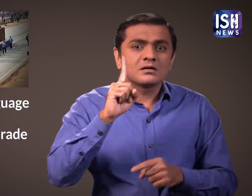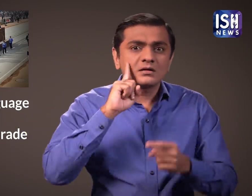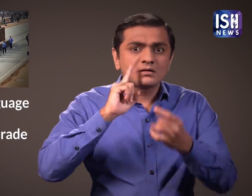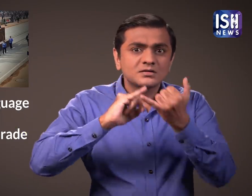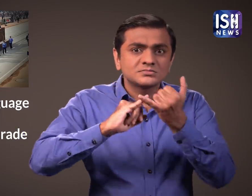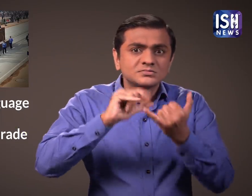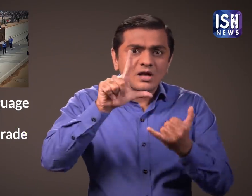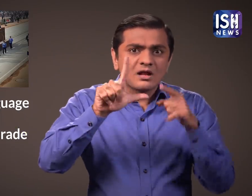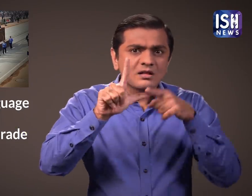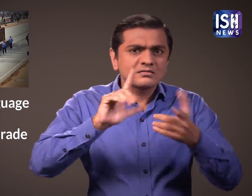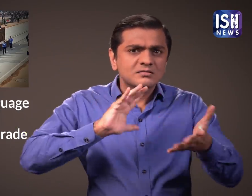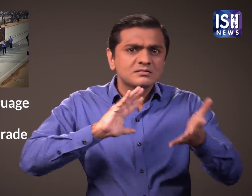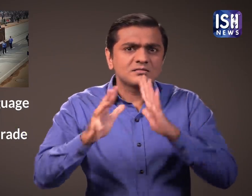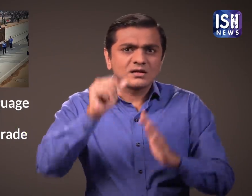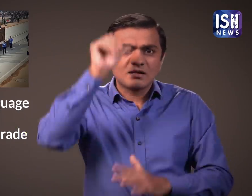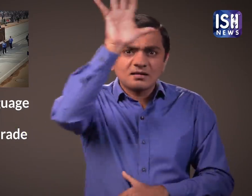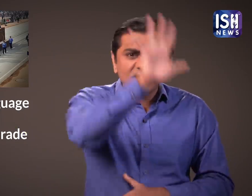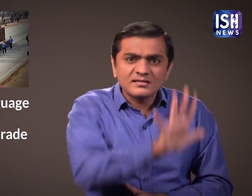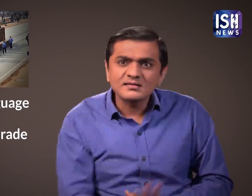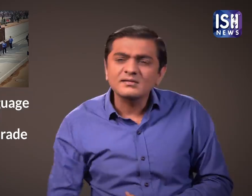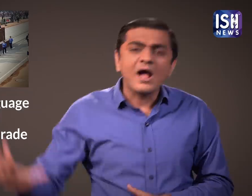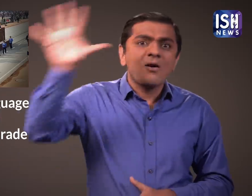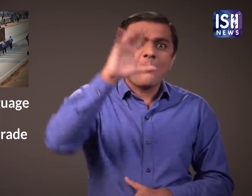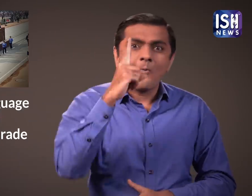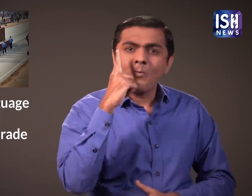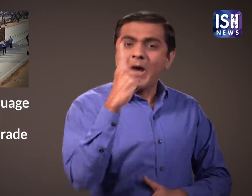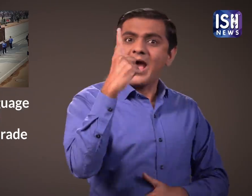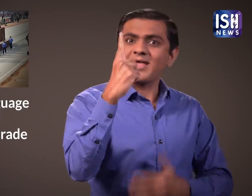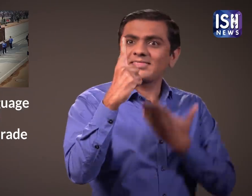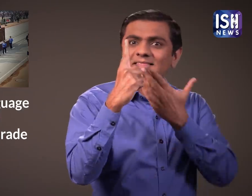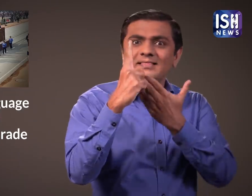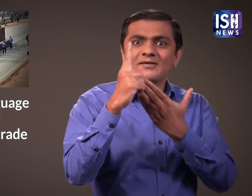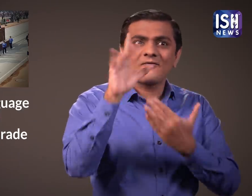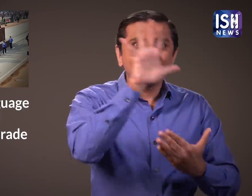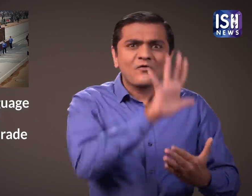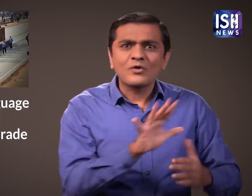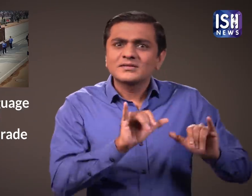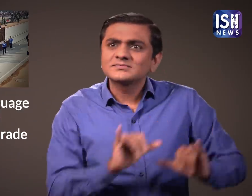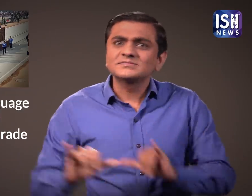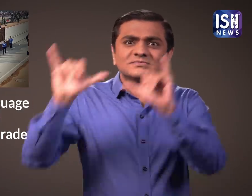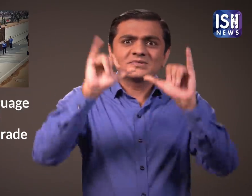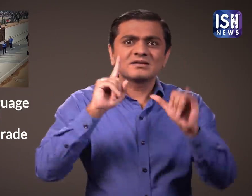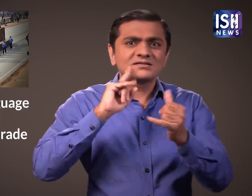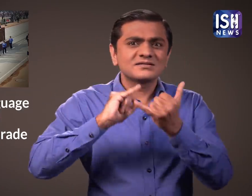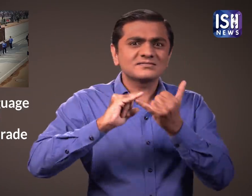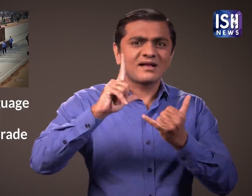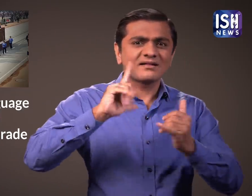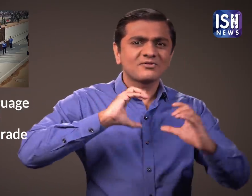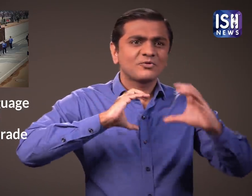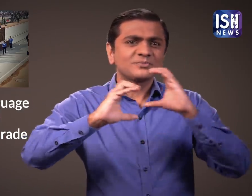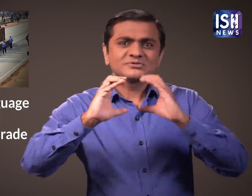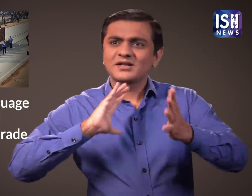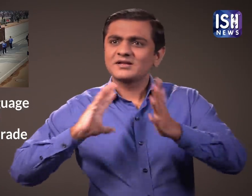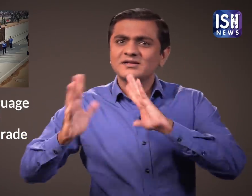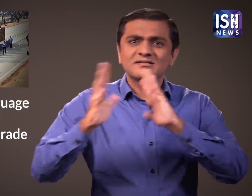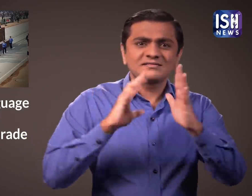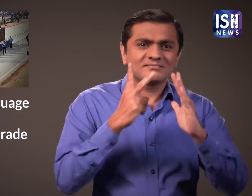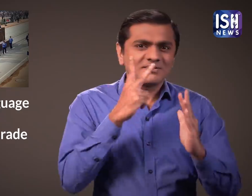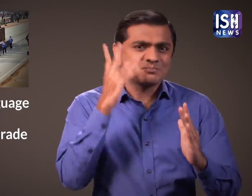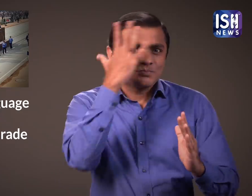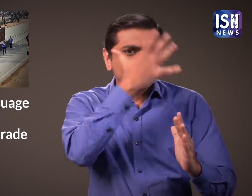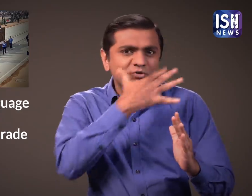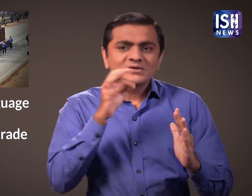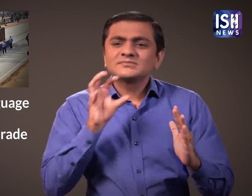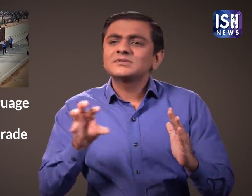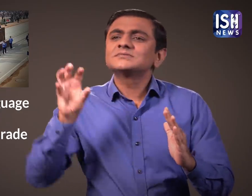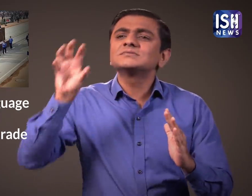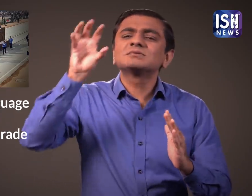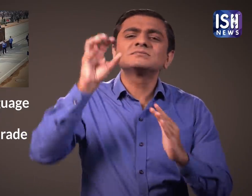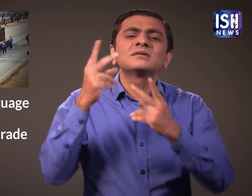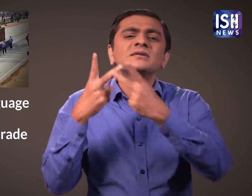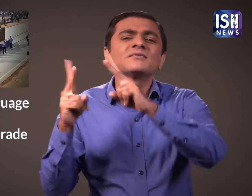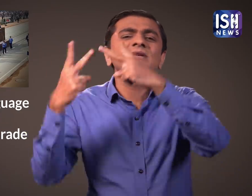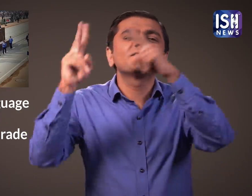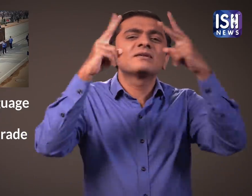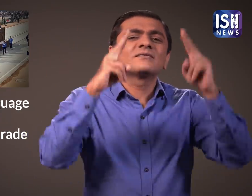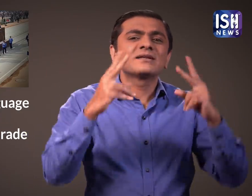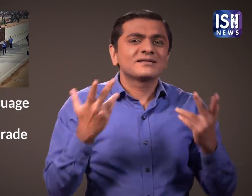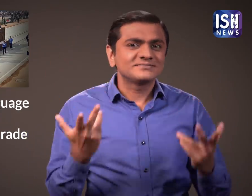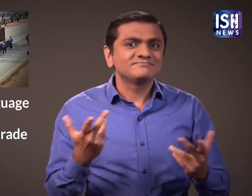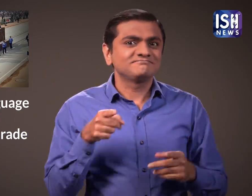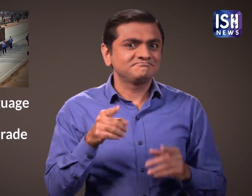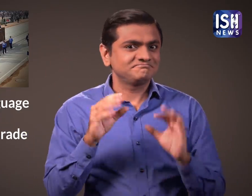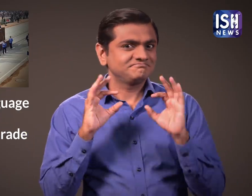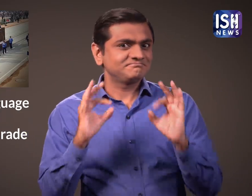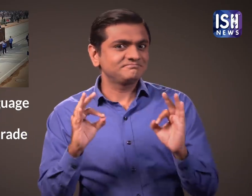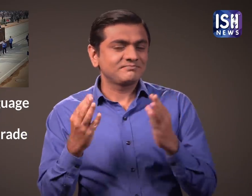However, despite the diversity, ISL is a beautiful language that used across the country and eases communication.